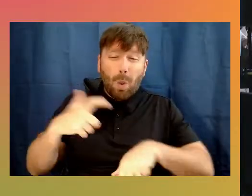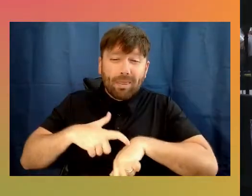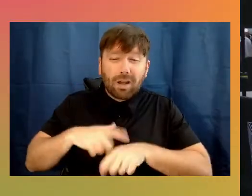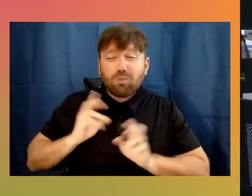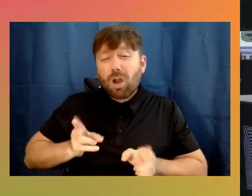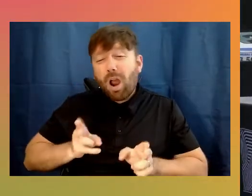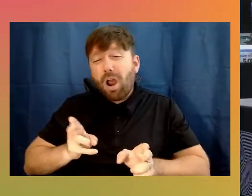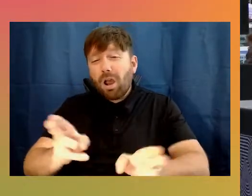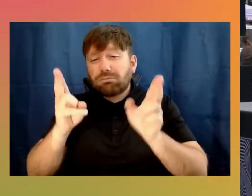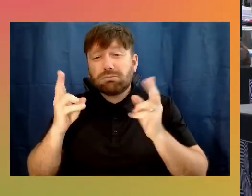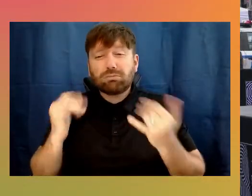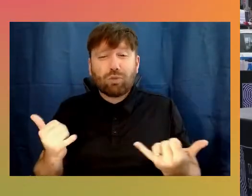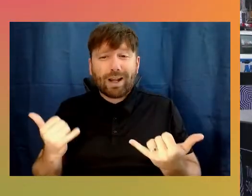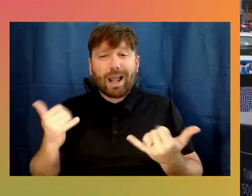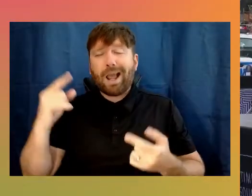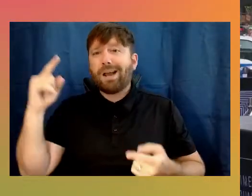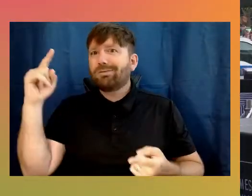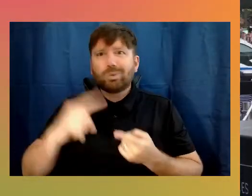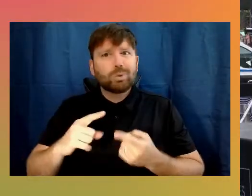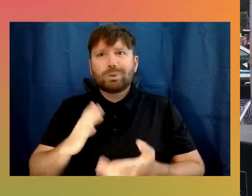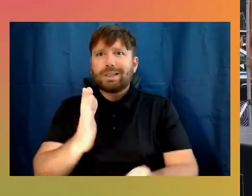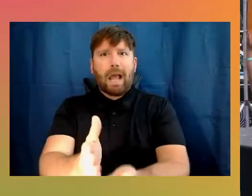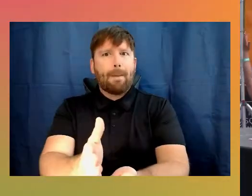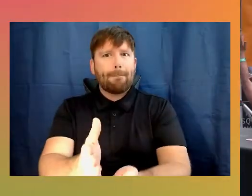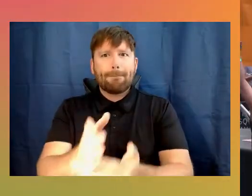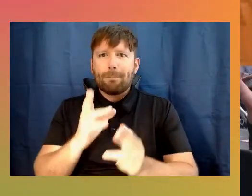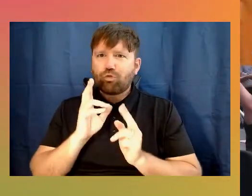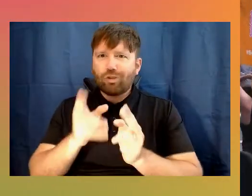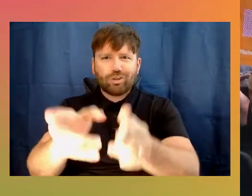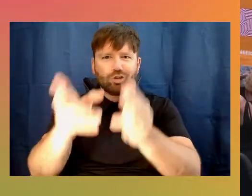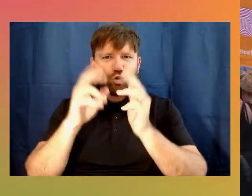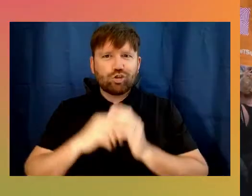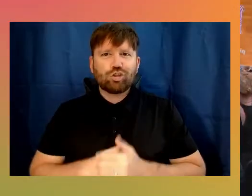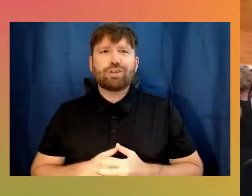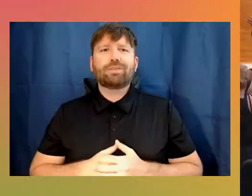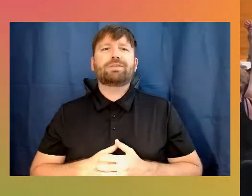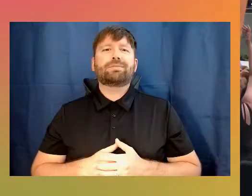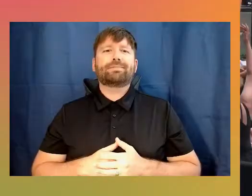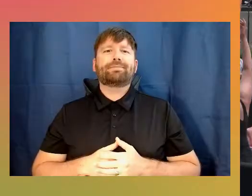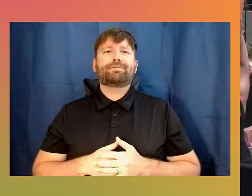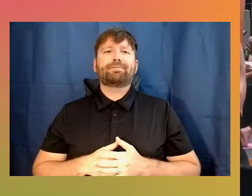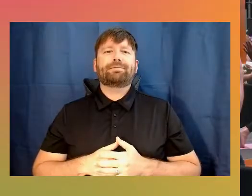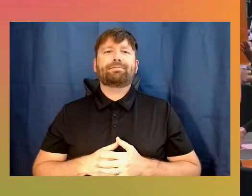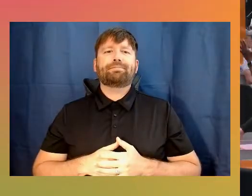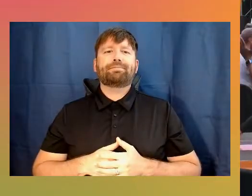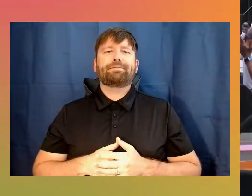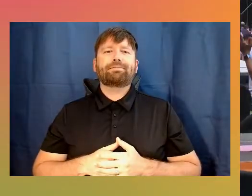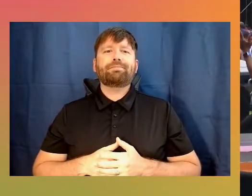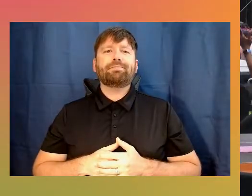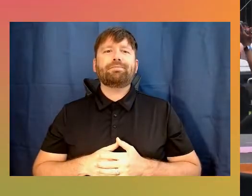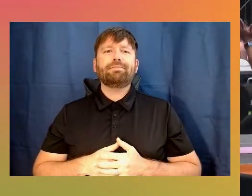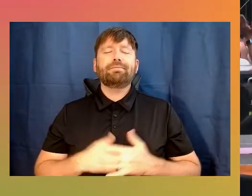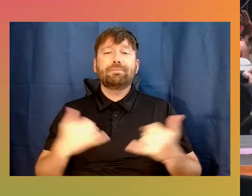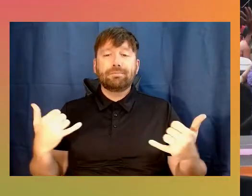LOOK, WE LIVE IN NEW YORK. WE ARE ALWAYS IN A RUSH. CAN YOU NOT BE IN A RUSH RIGHT